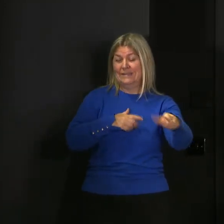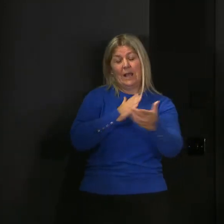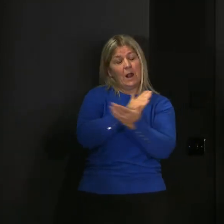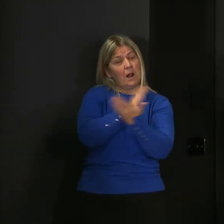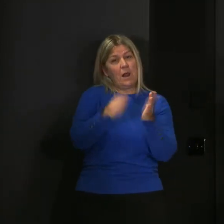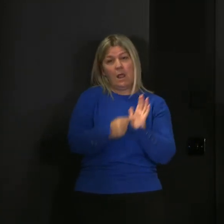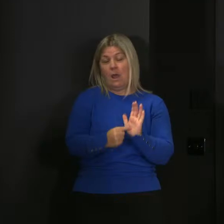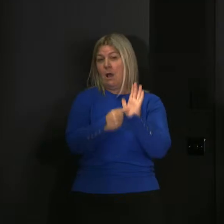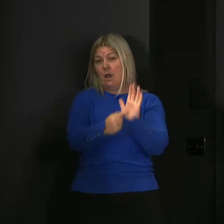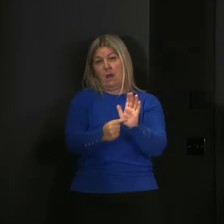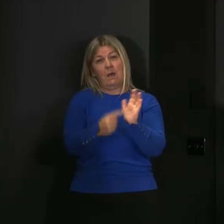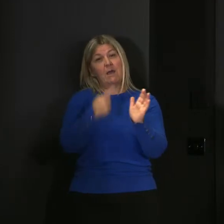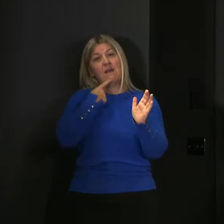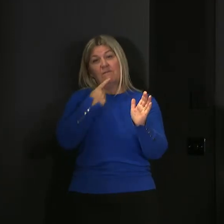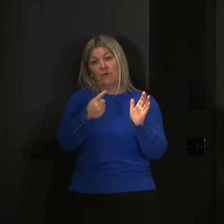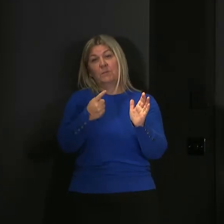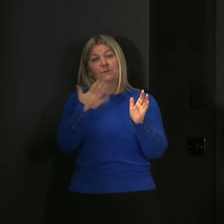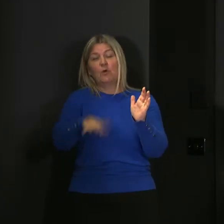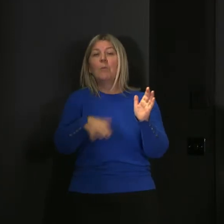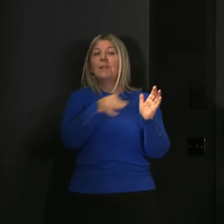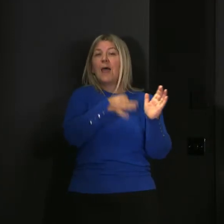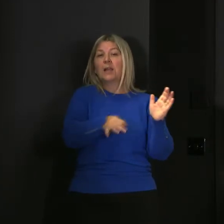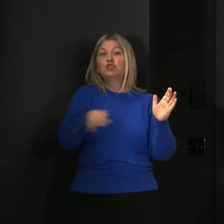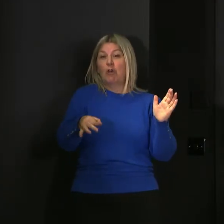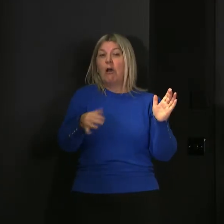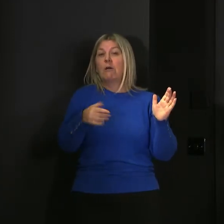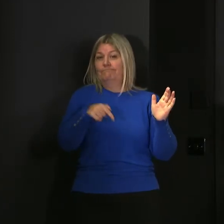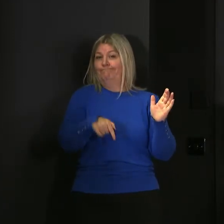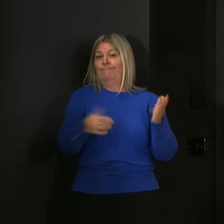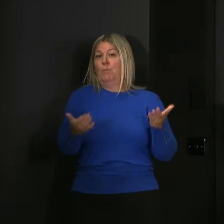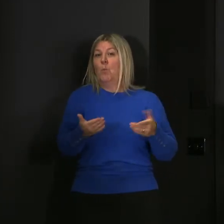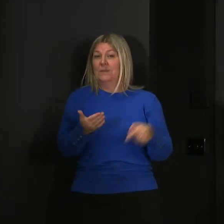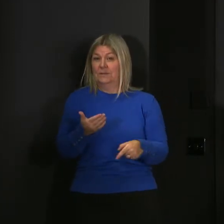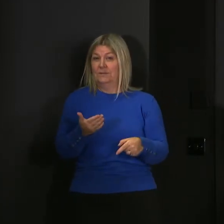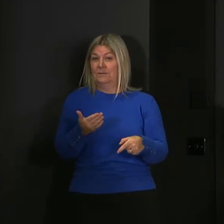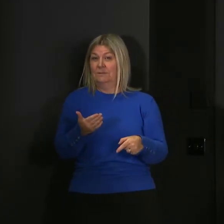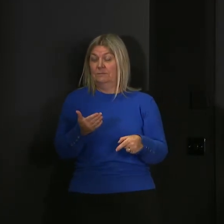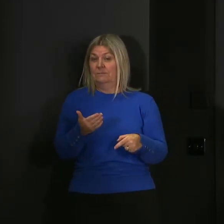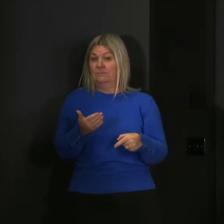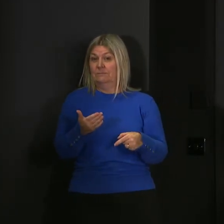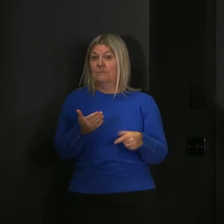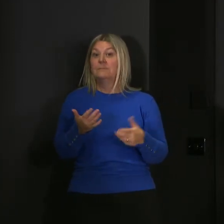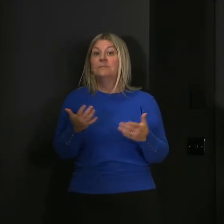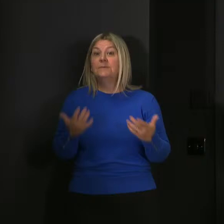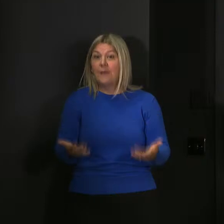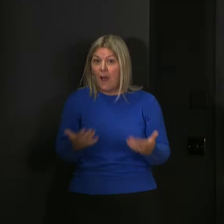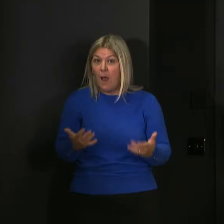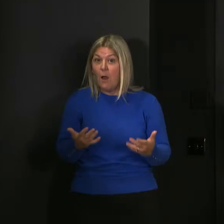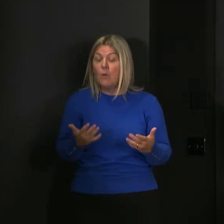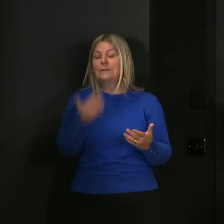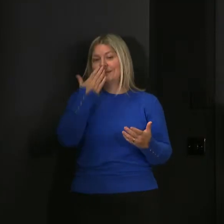in the data we're seeing from Lanarkshire just now which has double the prevalence of cases in their